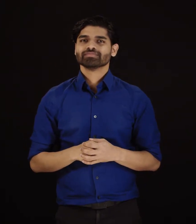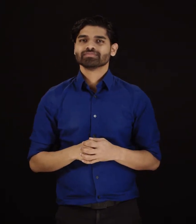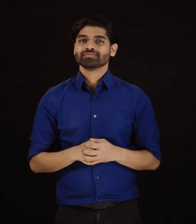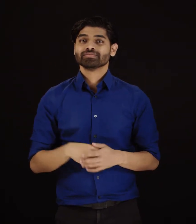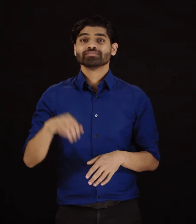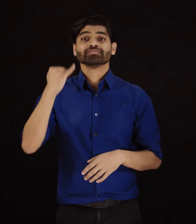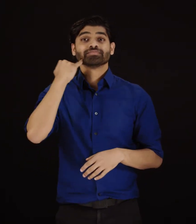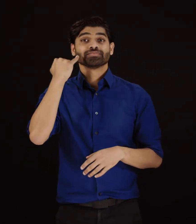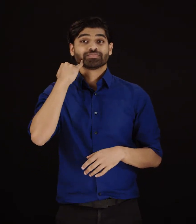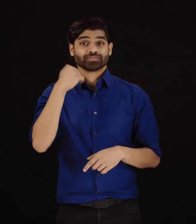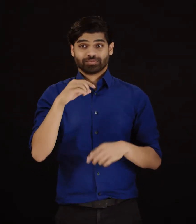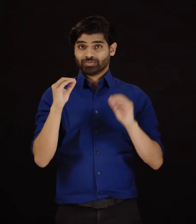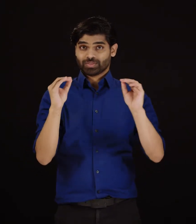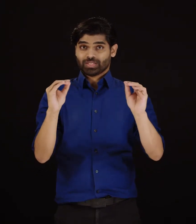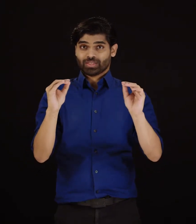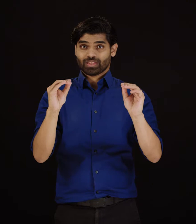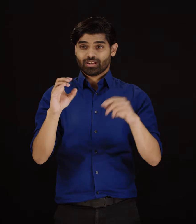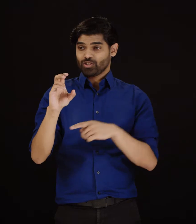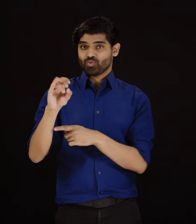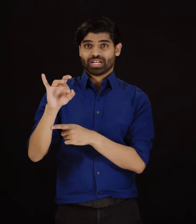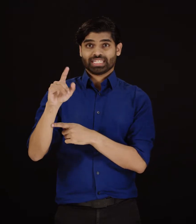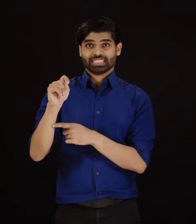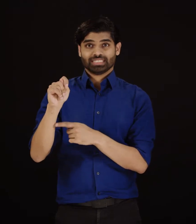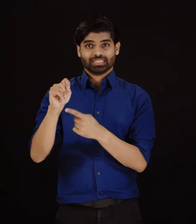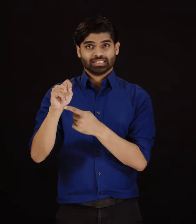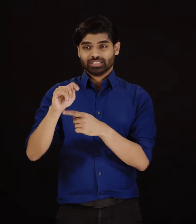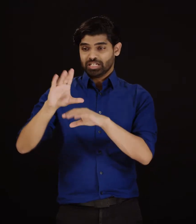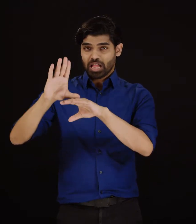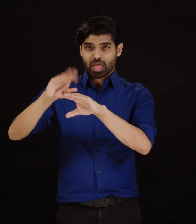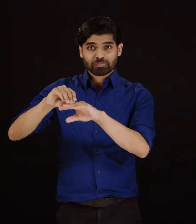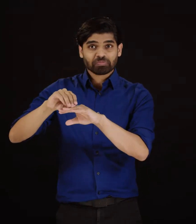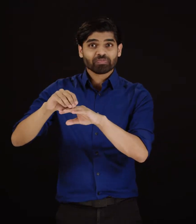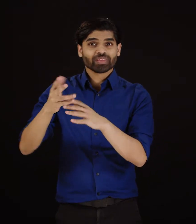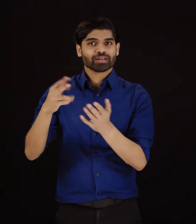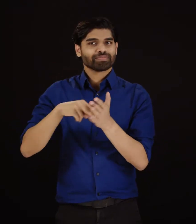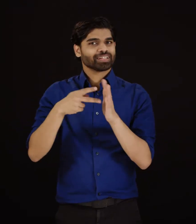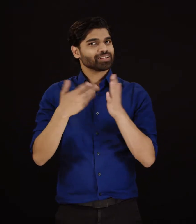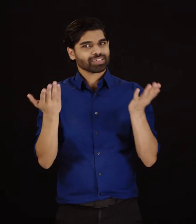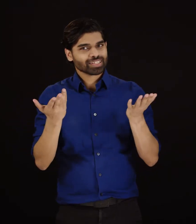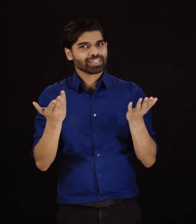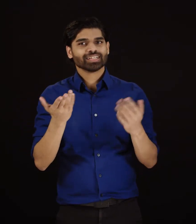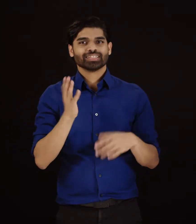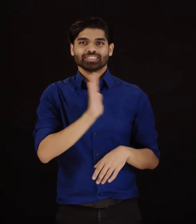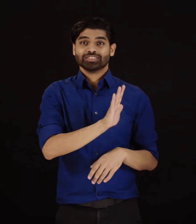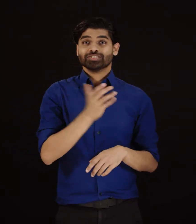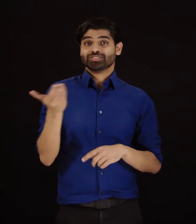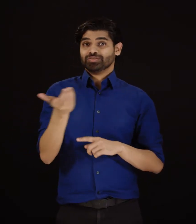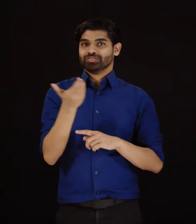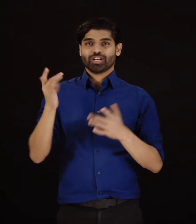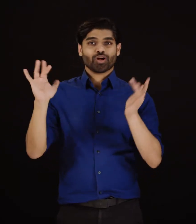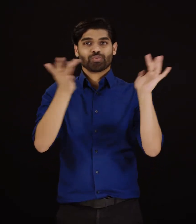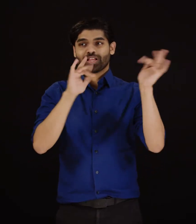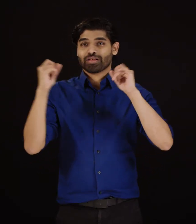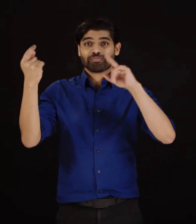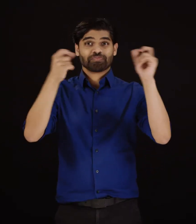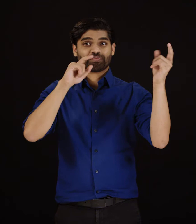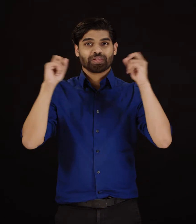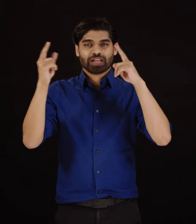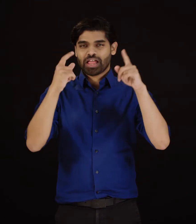their credit at any time using a variety of payment mechanisms. Once a credit balance is set to expire, a customer has